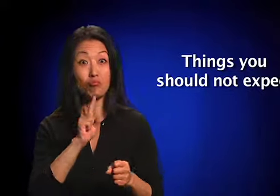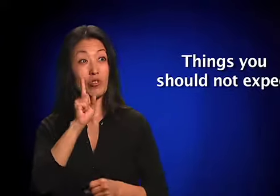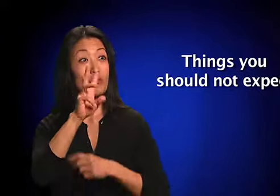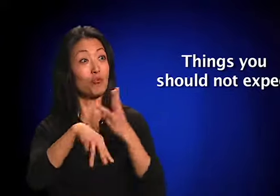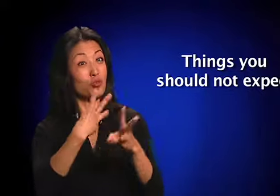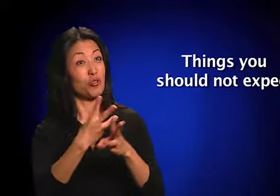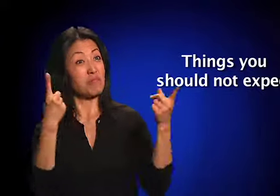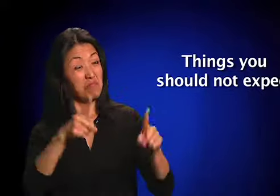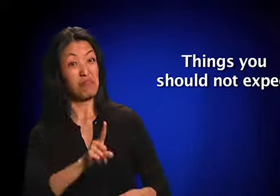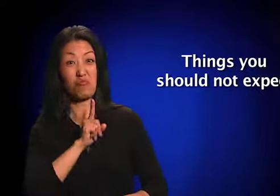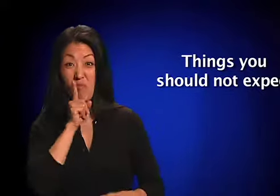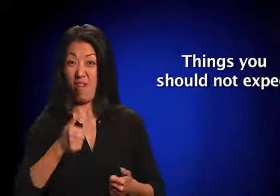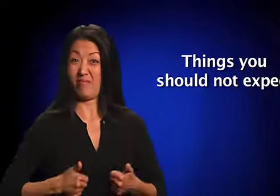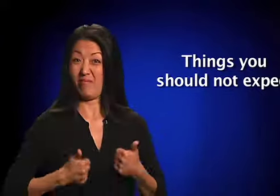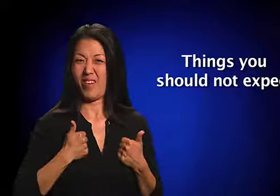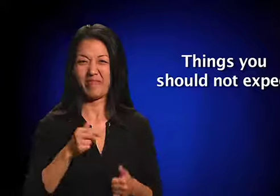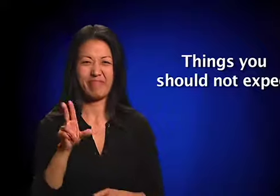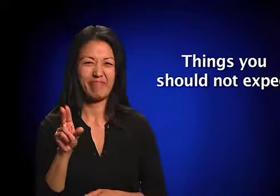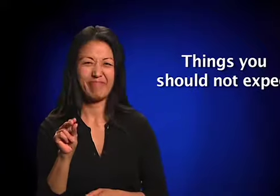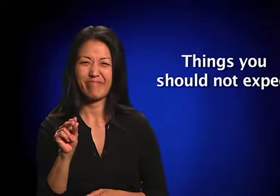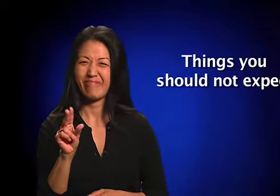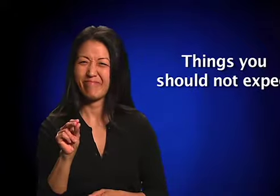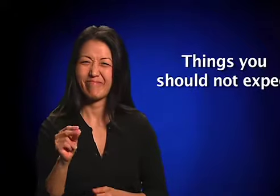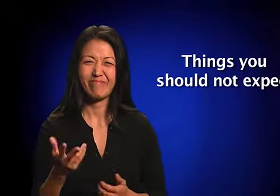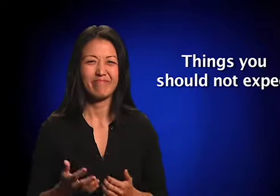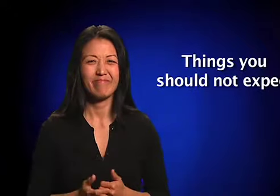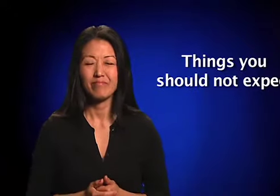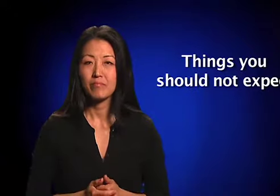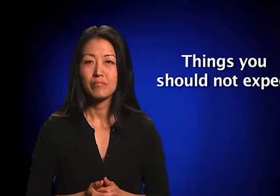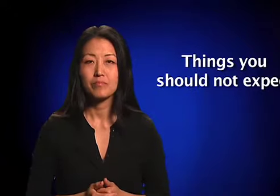That's unrealistic and the law does not require an interpreter